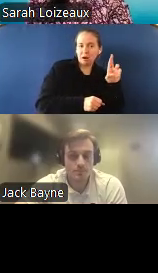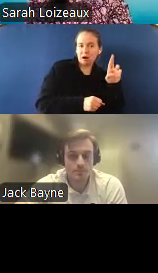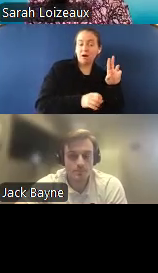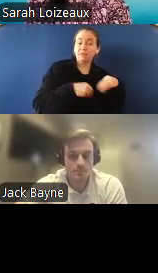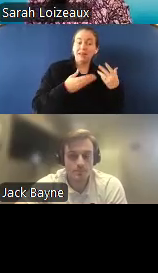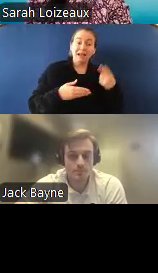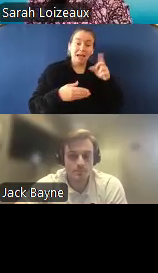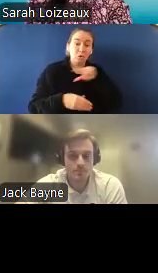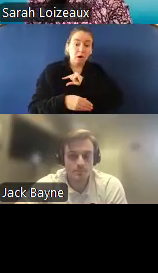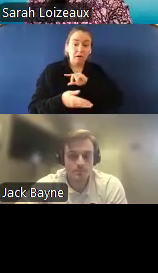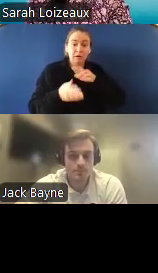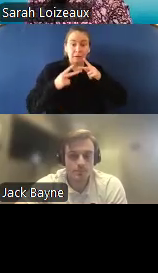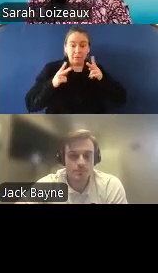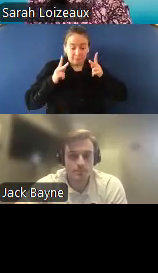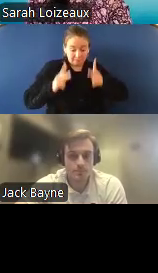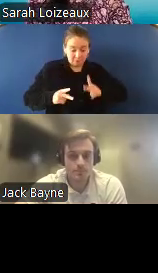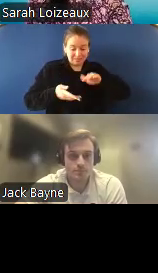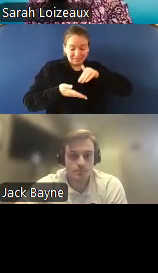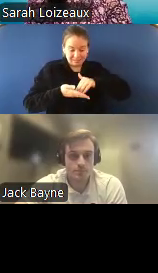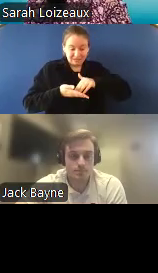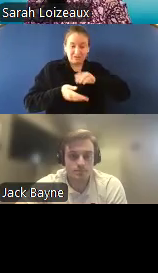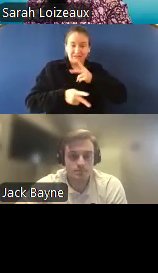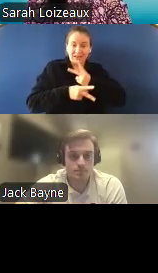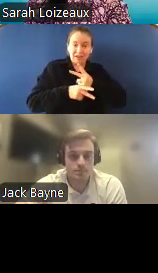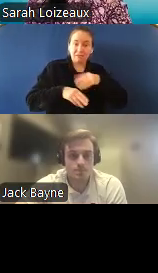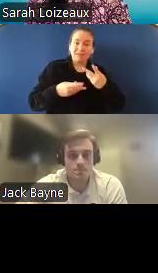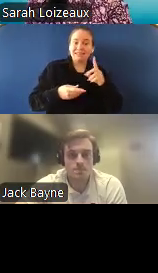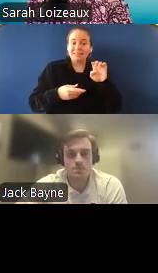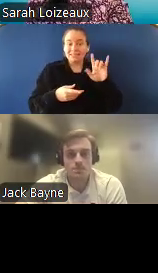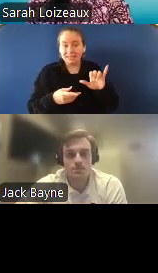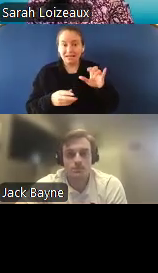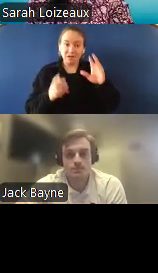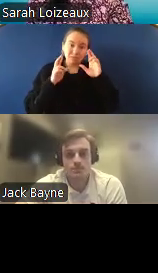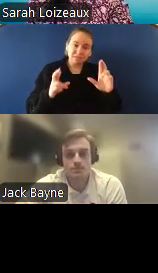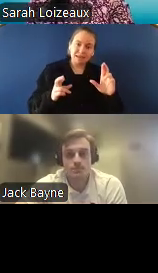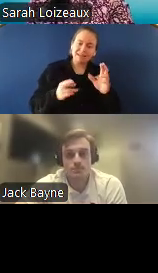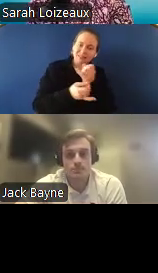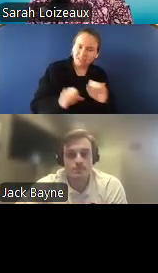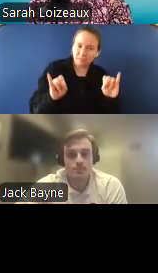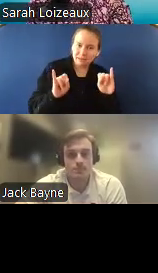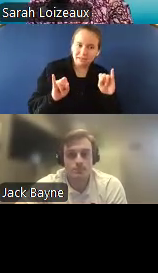that promotes dignity, respect, and meaningful independence. Kelly has significant expertise in